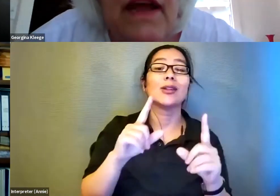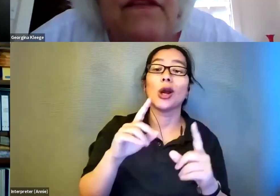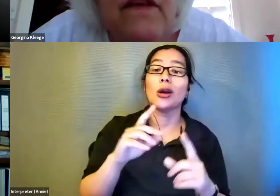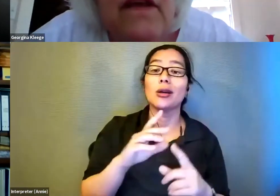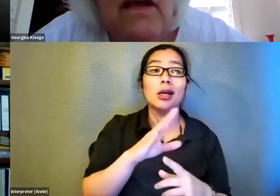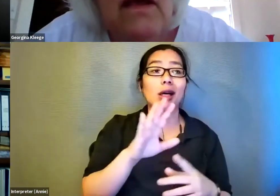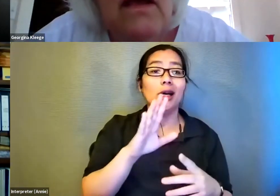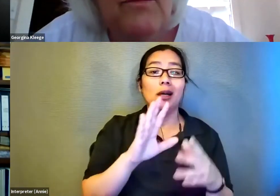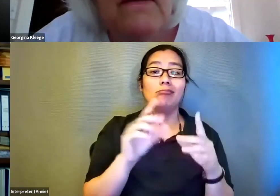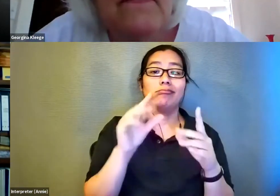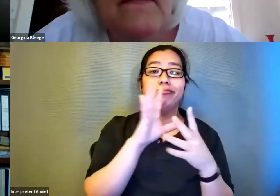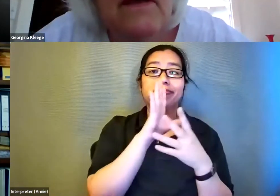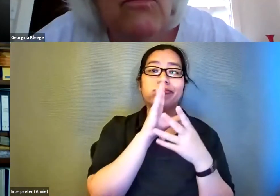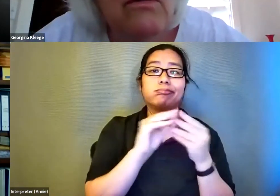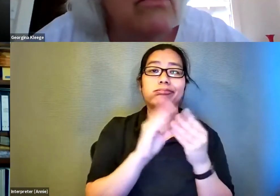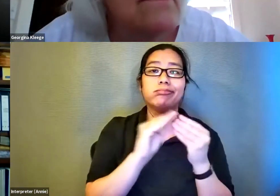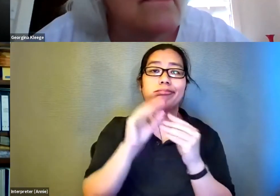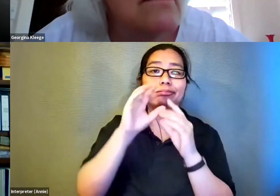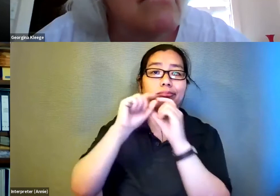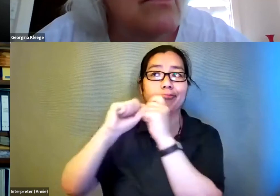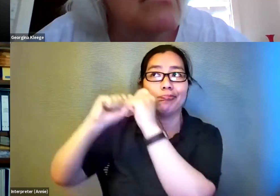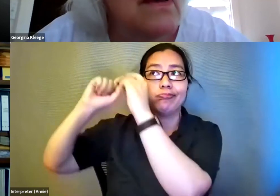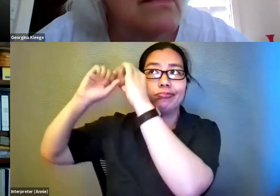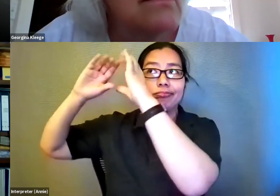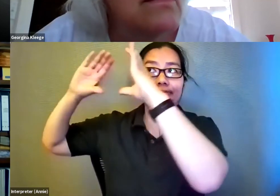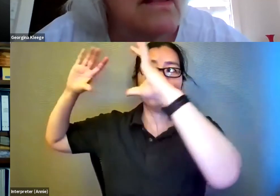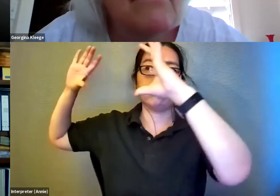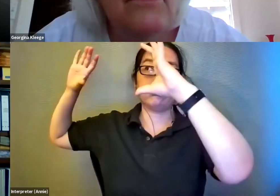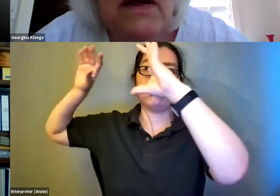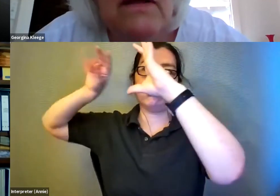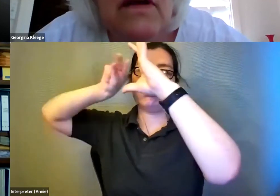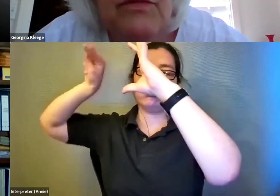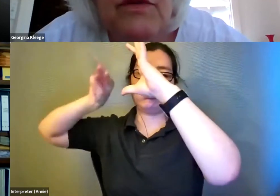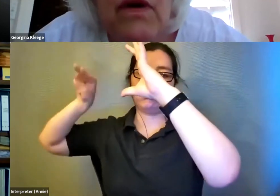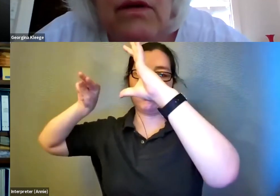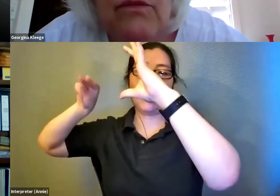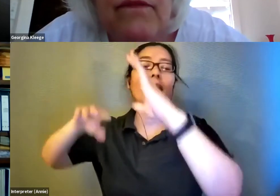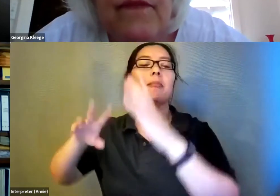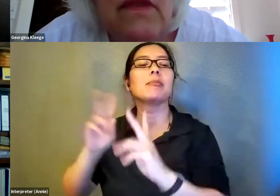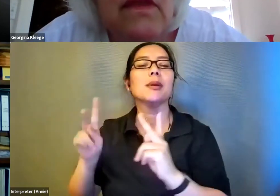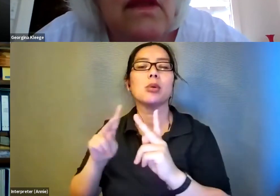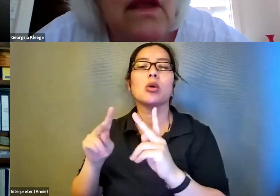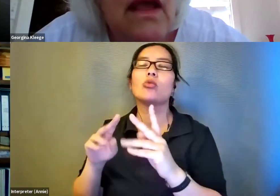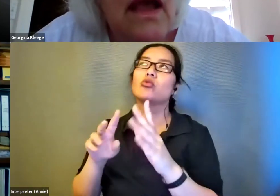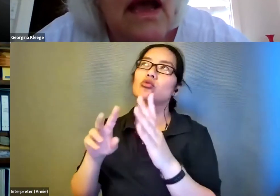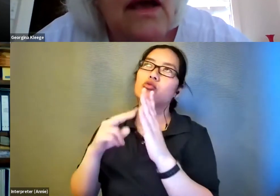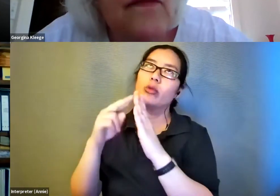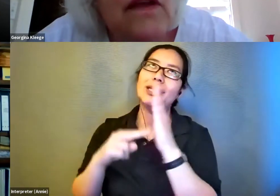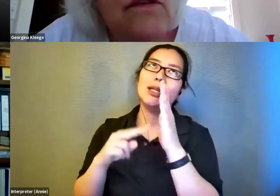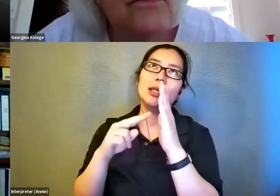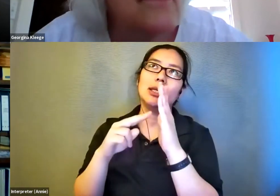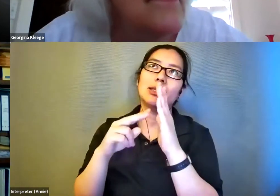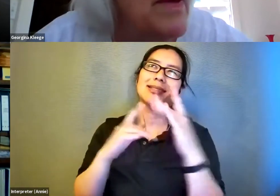heads. And basically one reads from left to right, top to bottom. And then you turn the